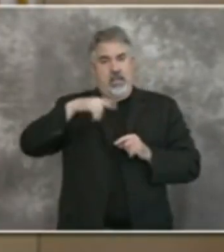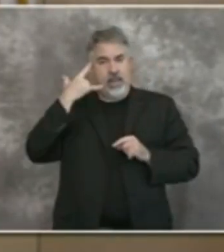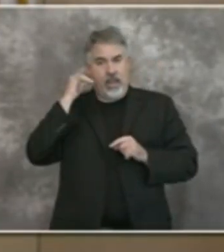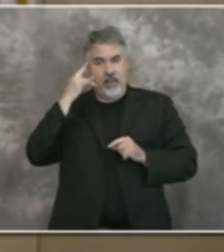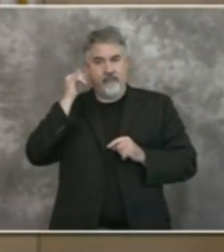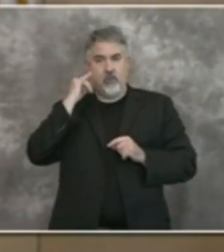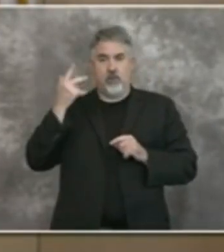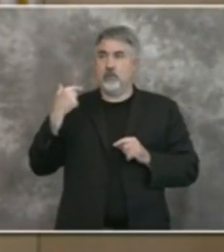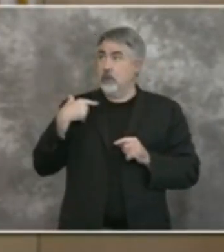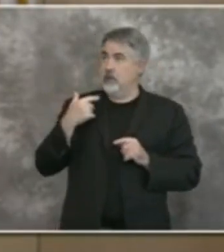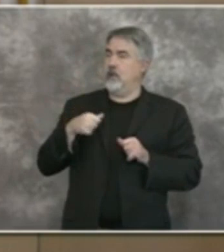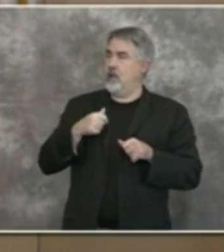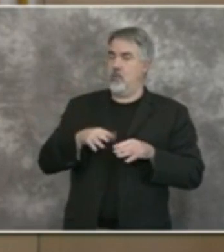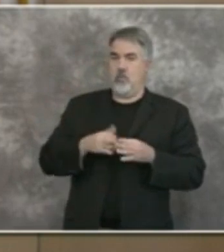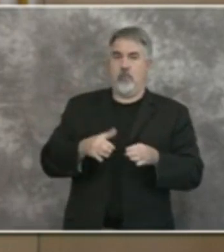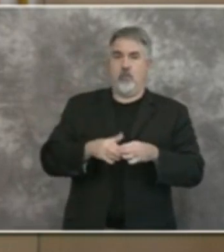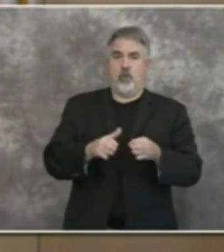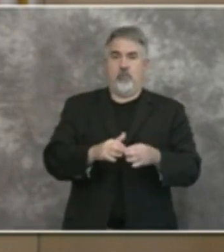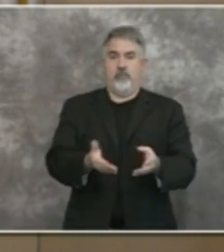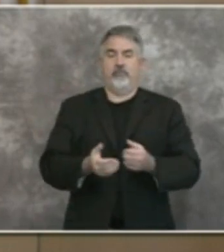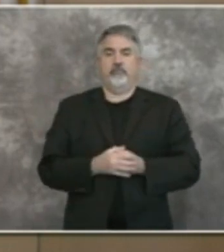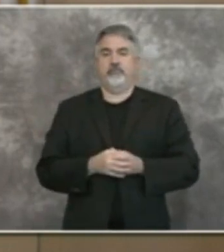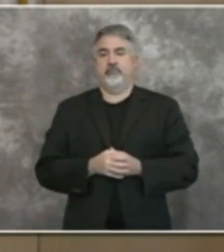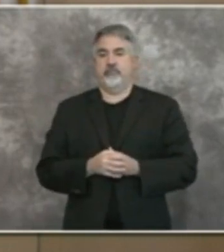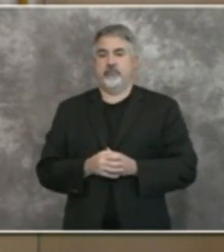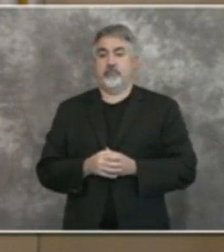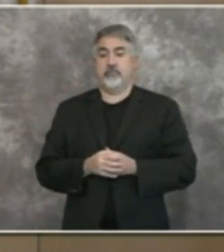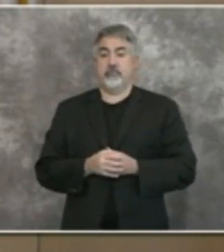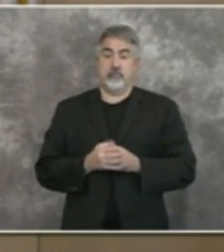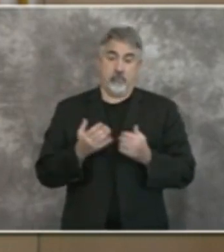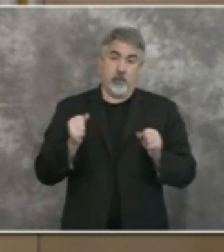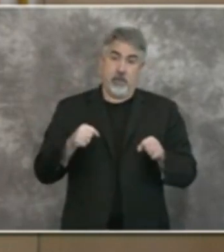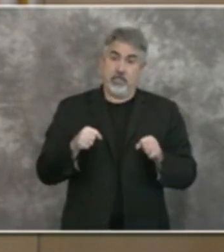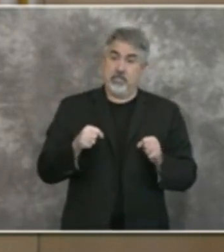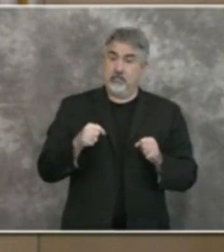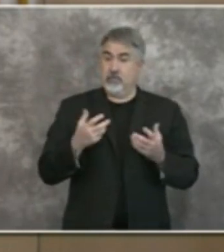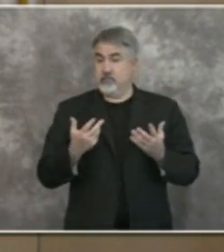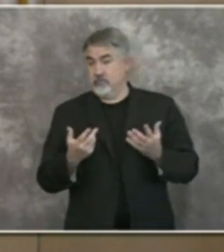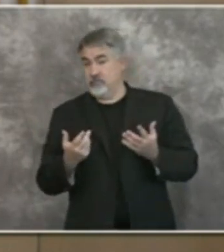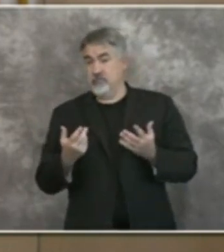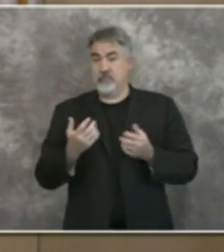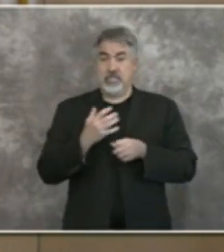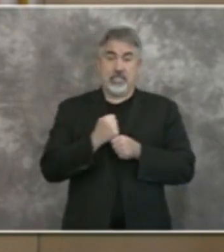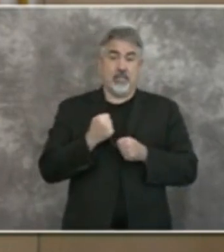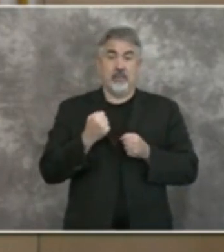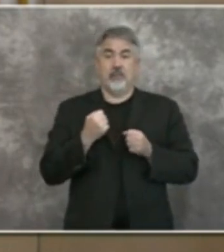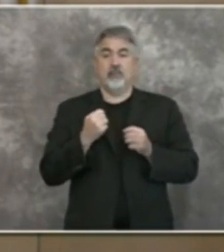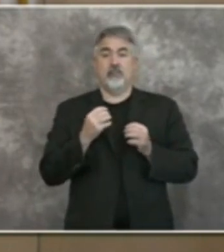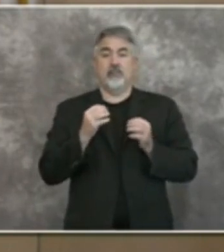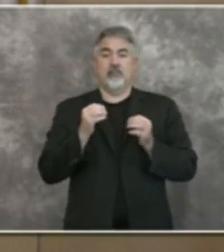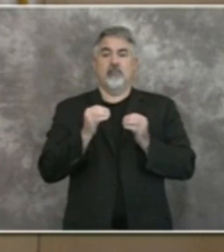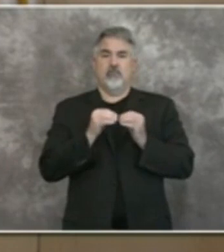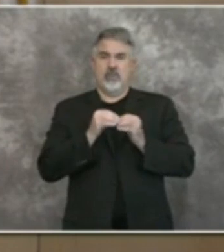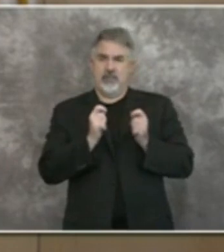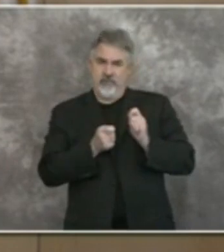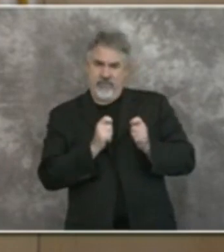ADDITIONAL STATEWIDE MODIFICATIONS WHICH HELPS TO FURTHER OPEN UP SAN DIEGO